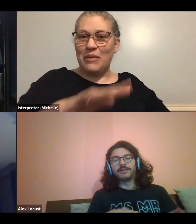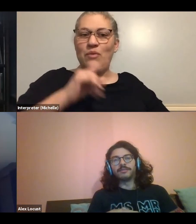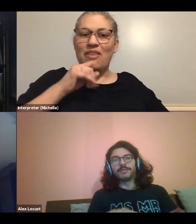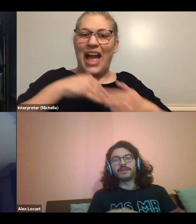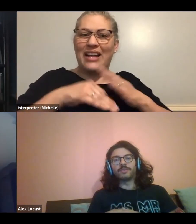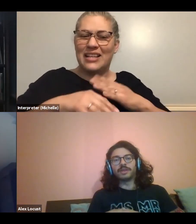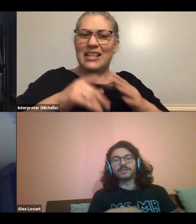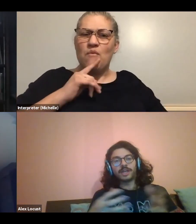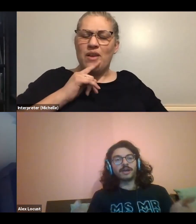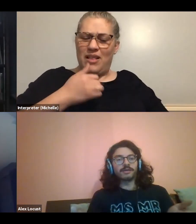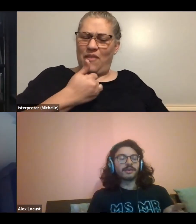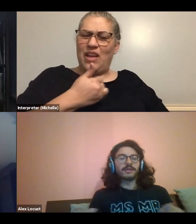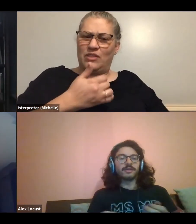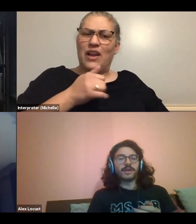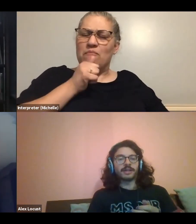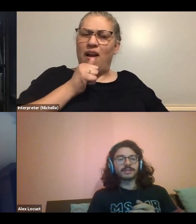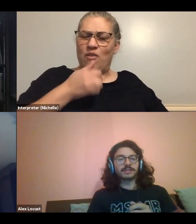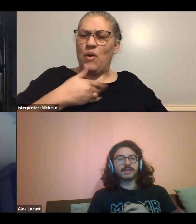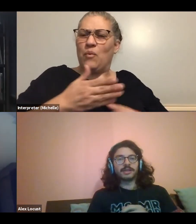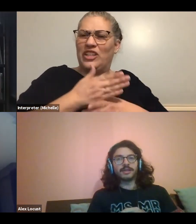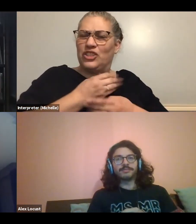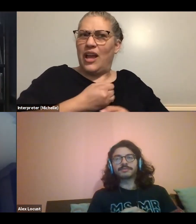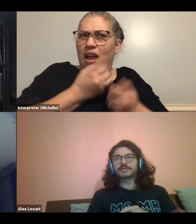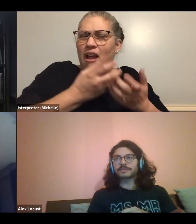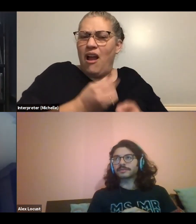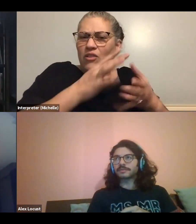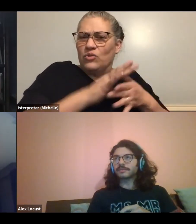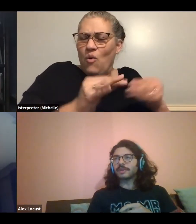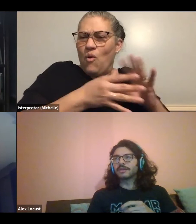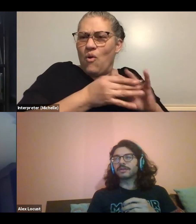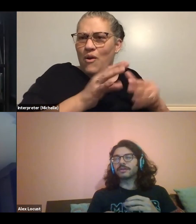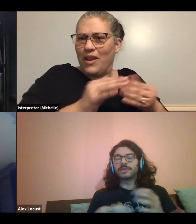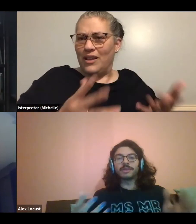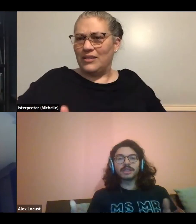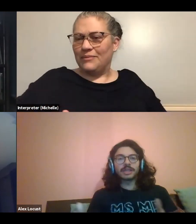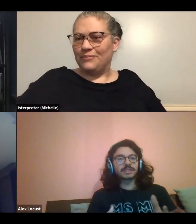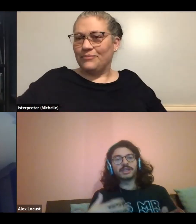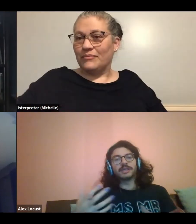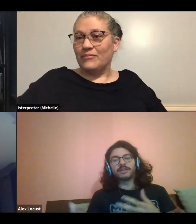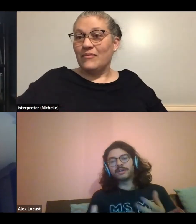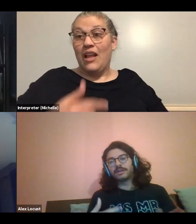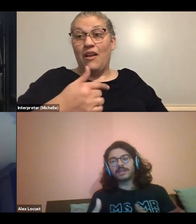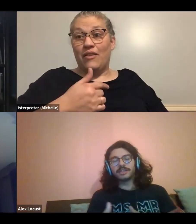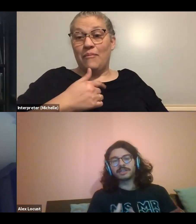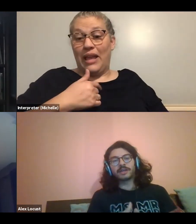Alex Locust: Alice Wong and access is love like it's not just that we show up and the space is accessible and everything's great it's like.